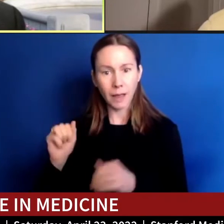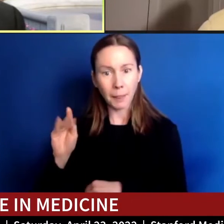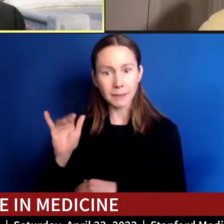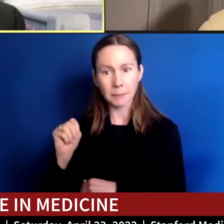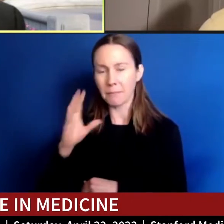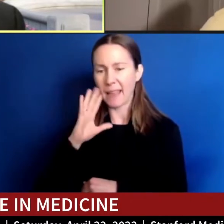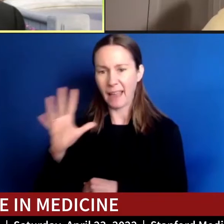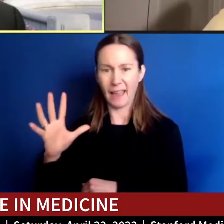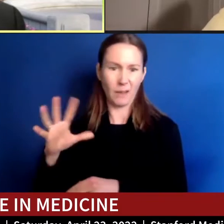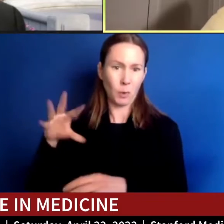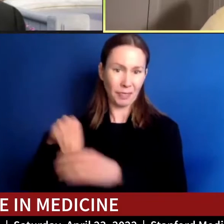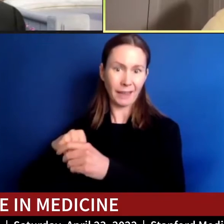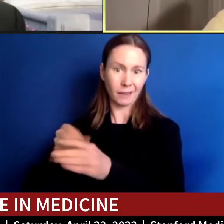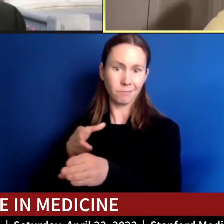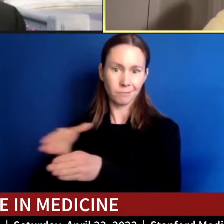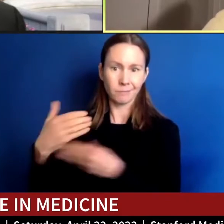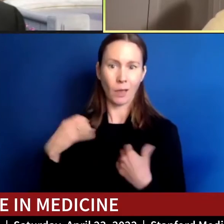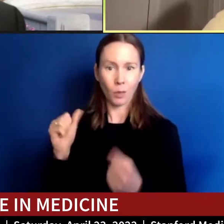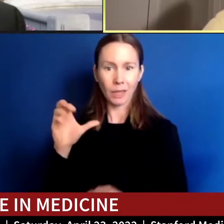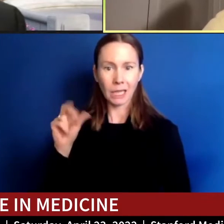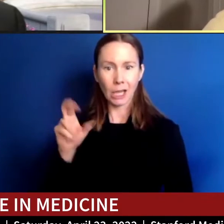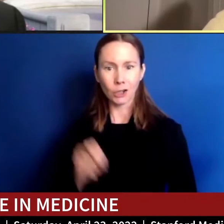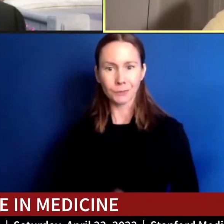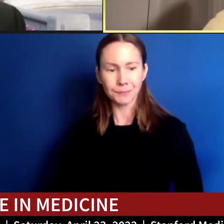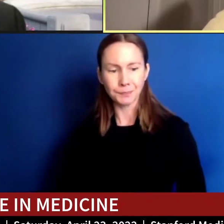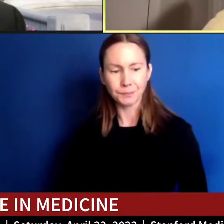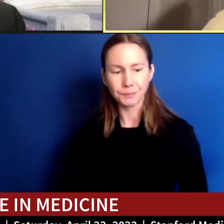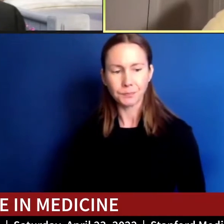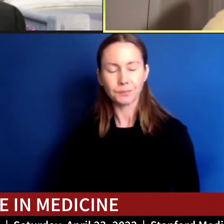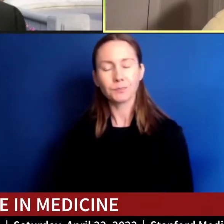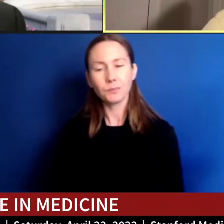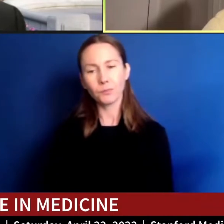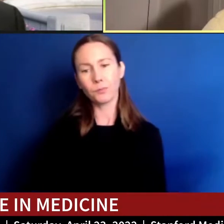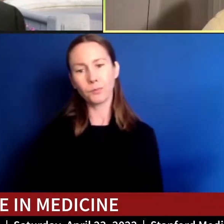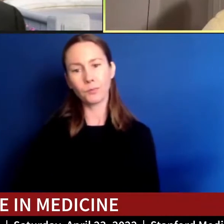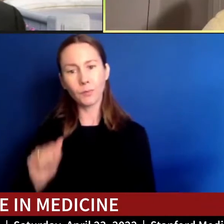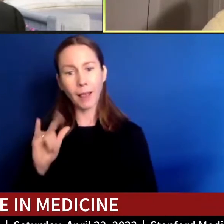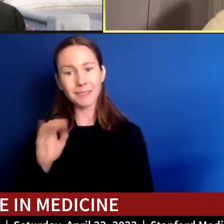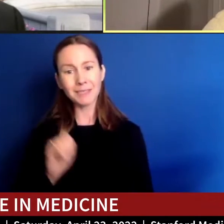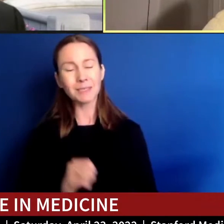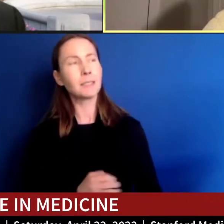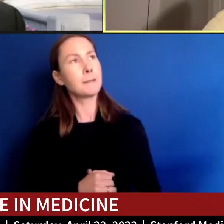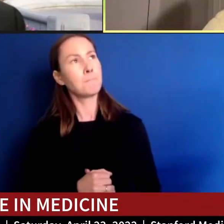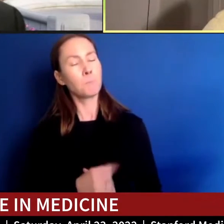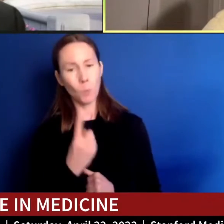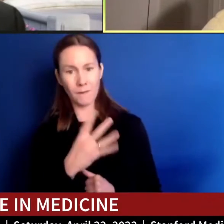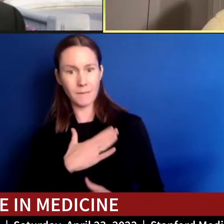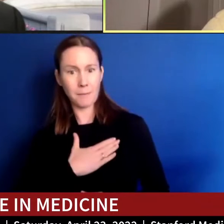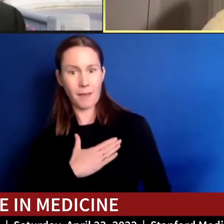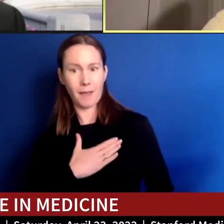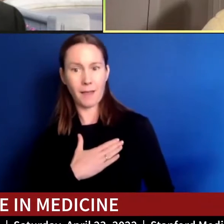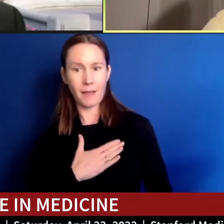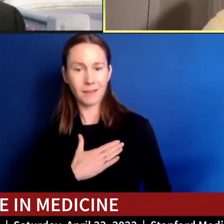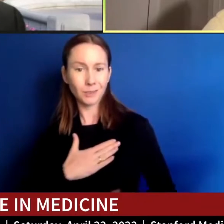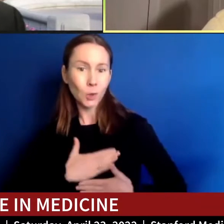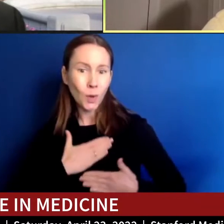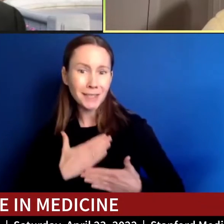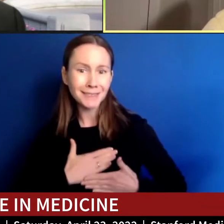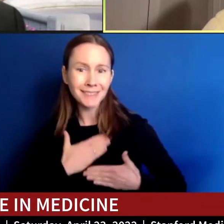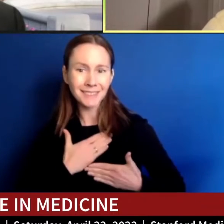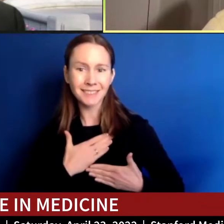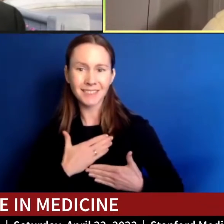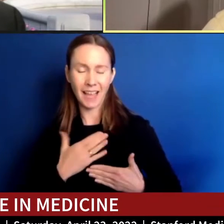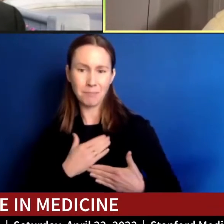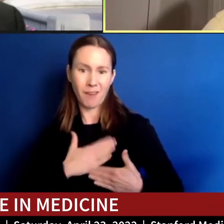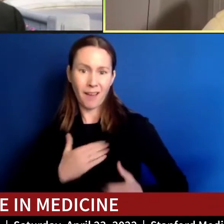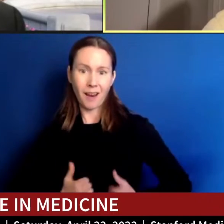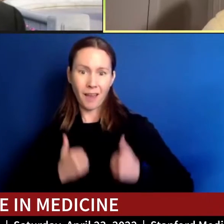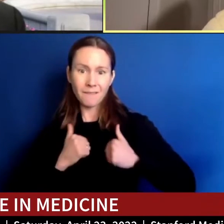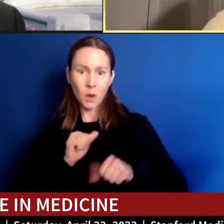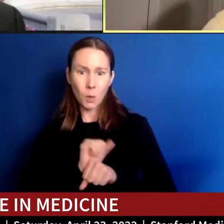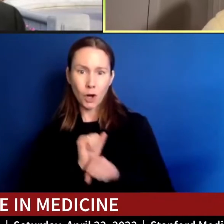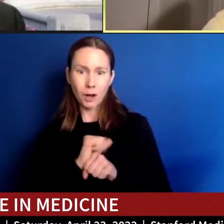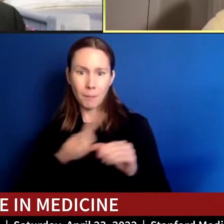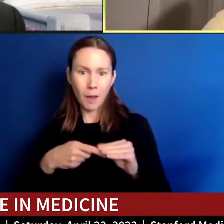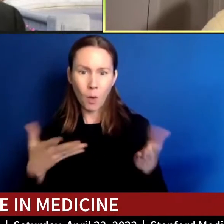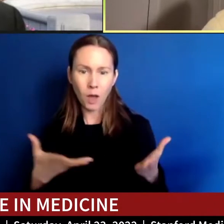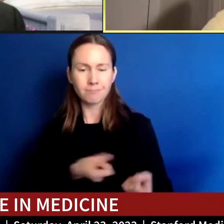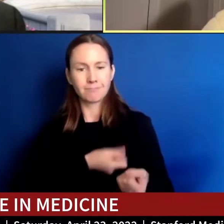You know, one of my joys, and… life’s work is about storytelling. And I think